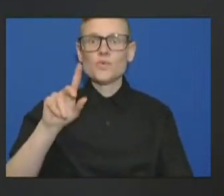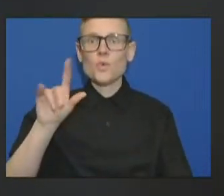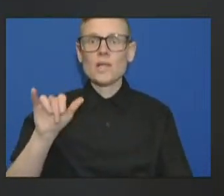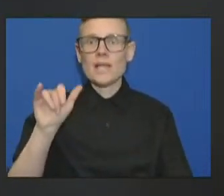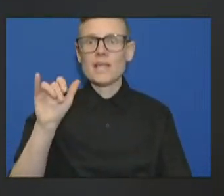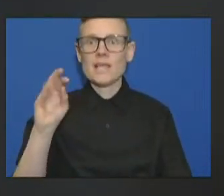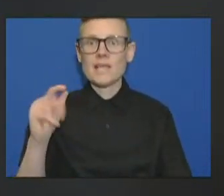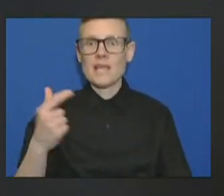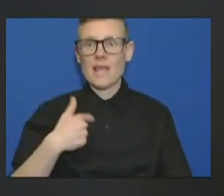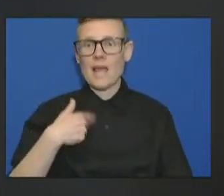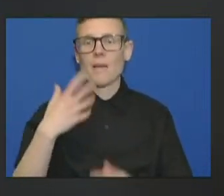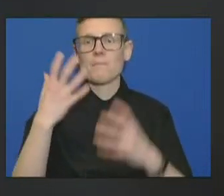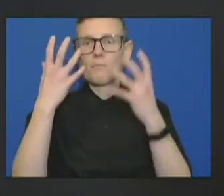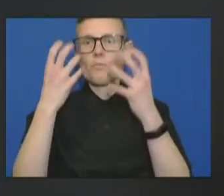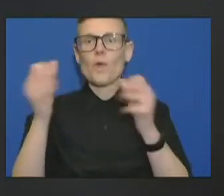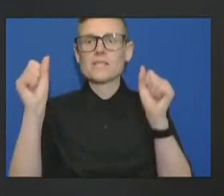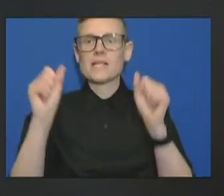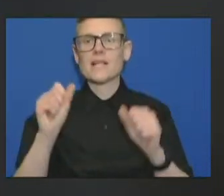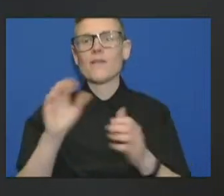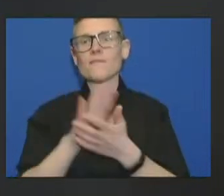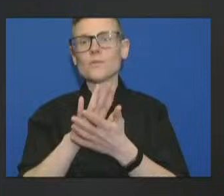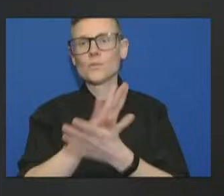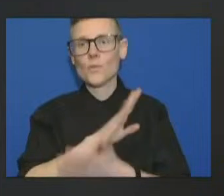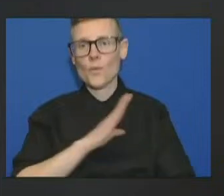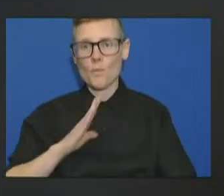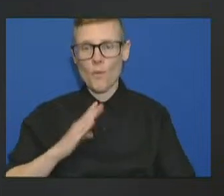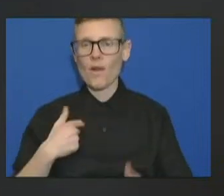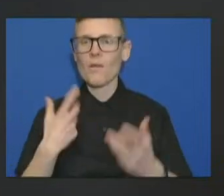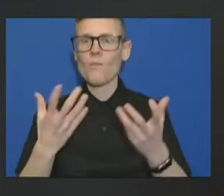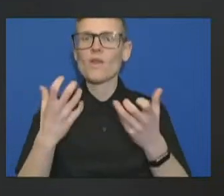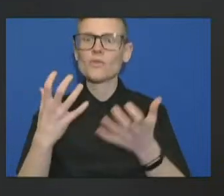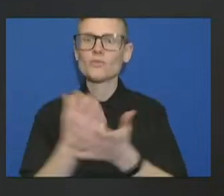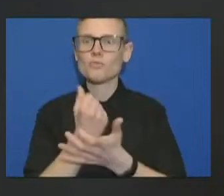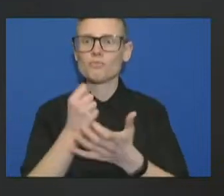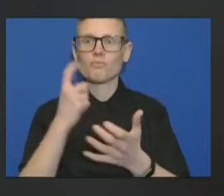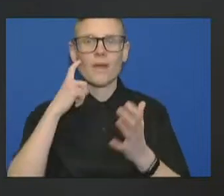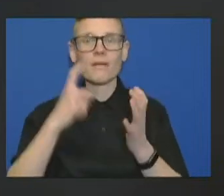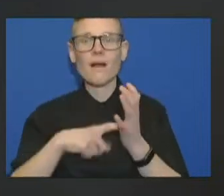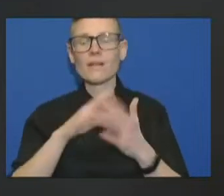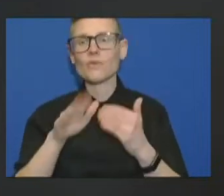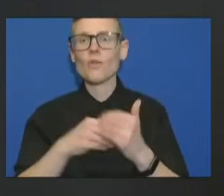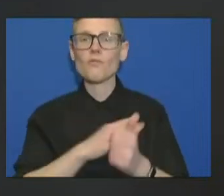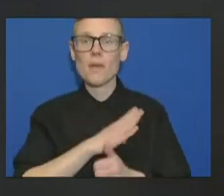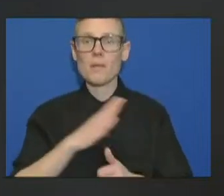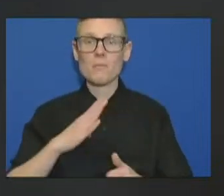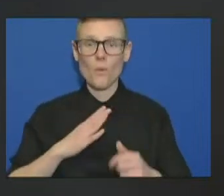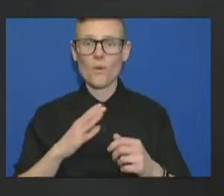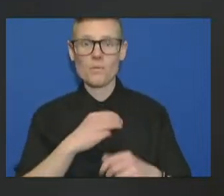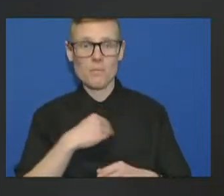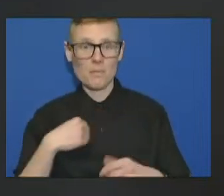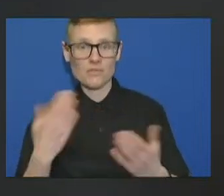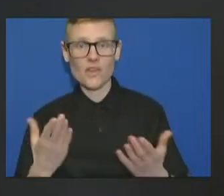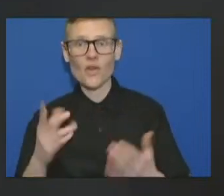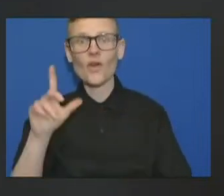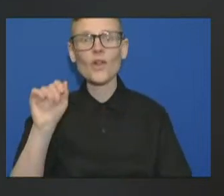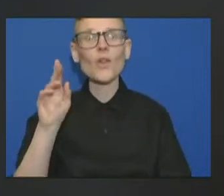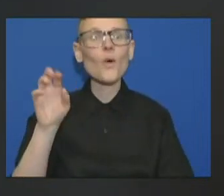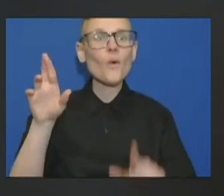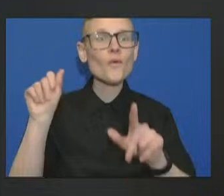Thank you for joining us tonight. I am Julie Yang, president of the school board.